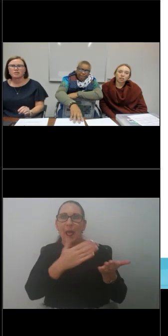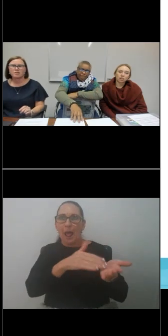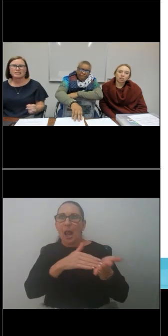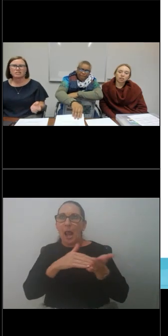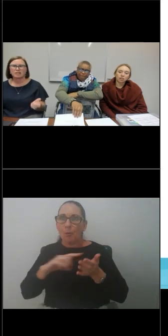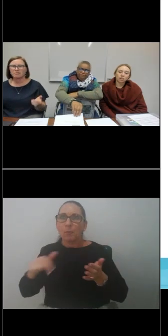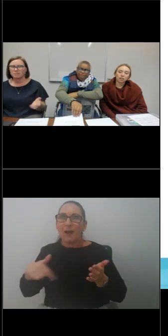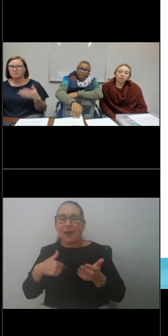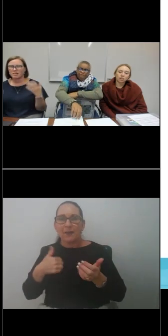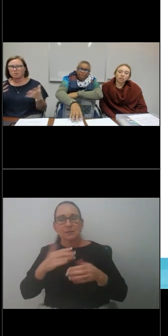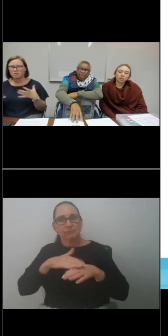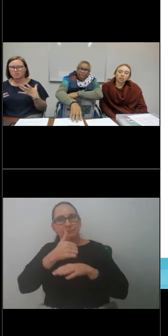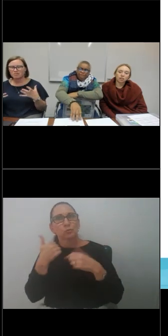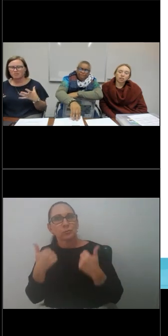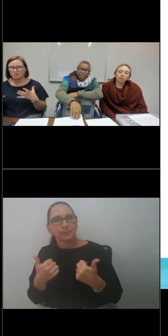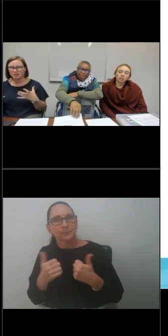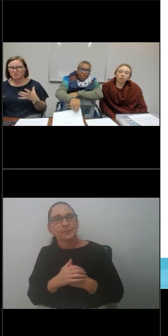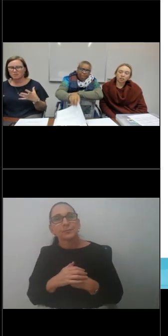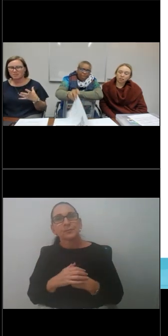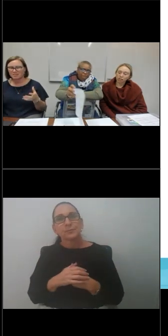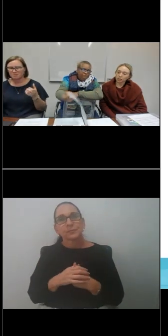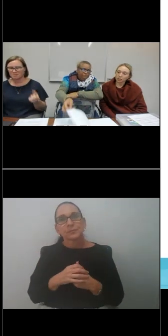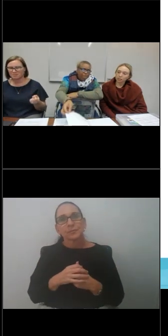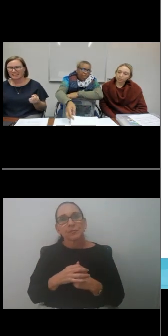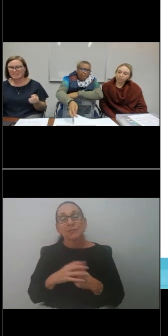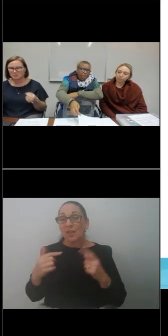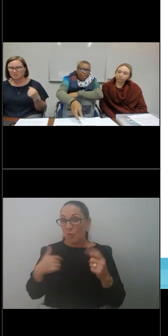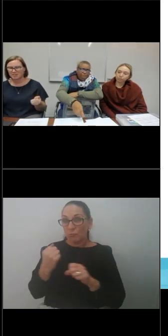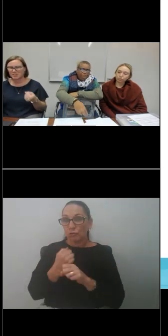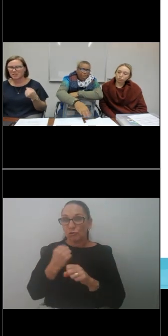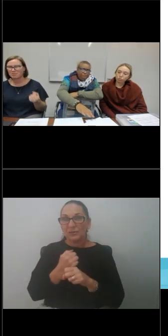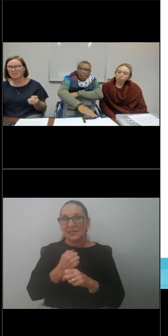essentially we produced the final resources for kits which we're going to show you on the next